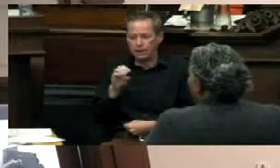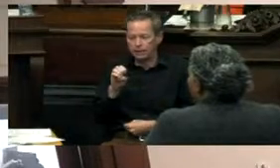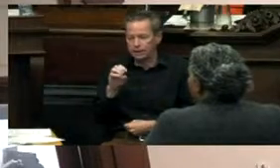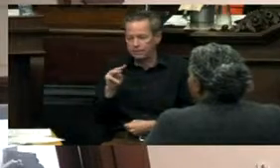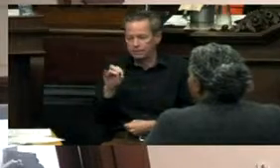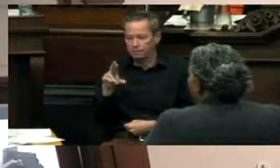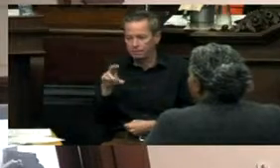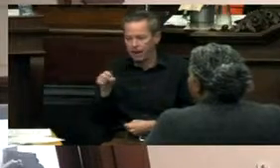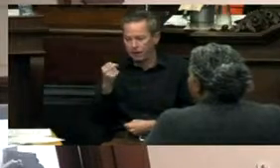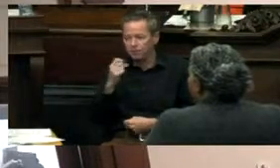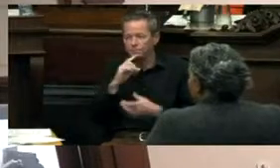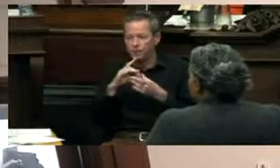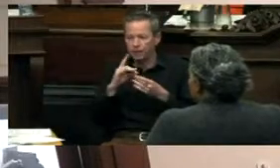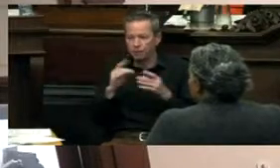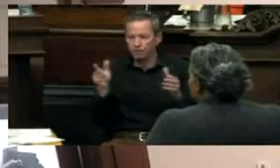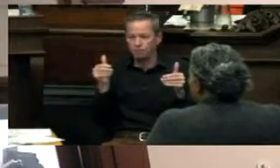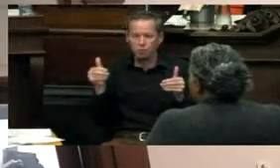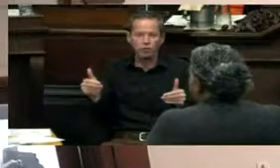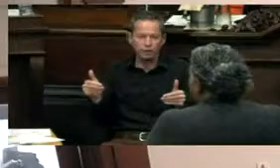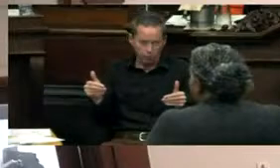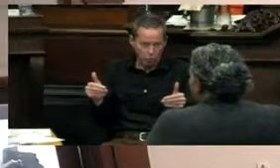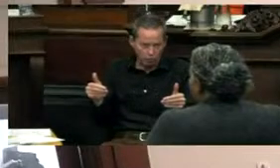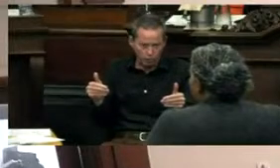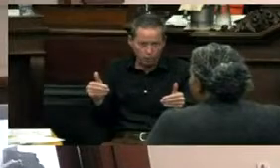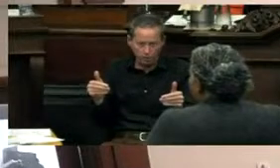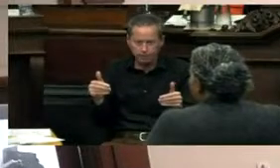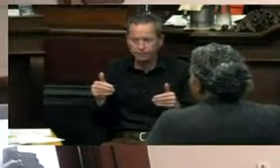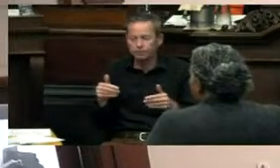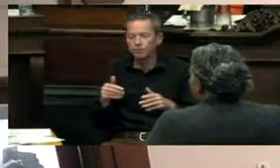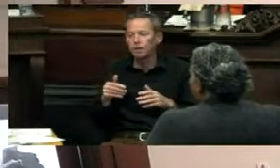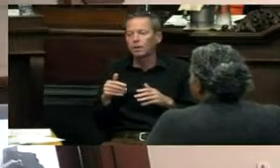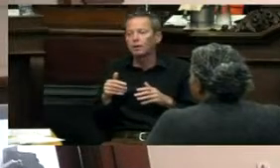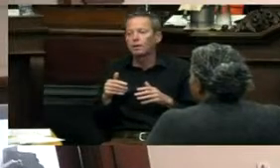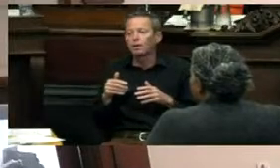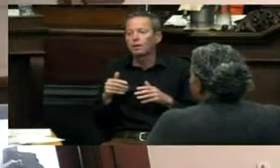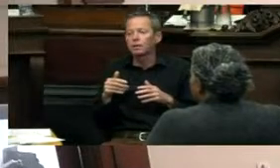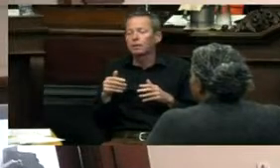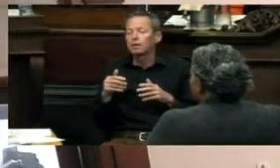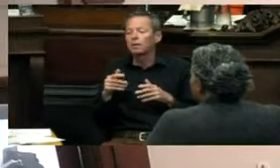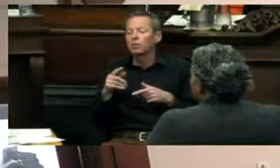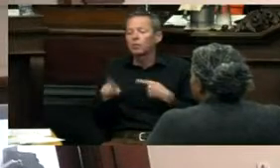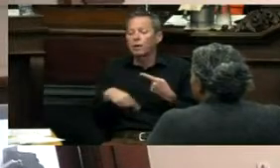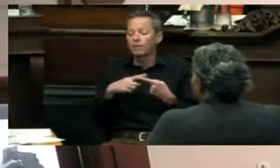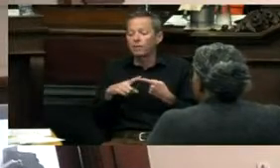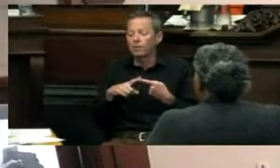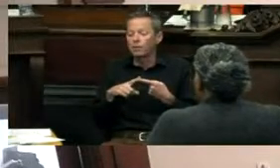am in favor as Doctor Leslie